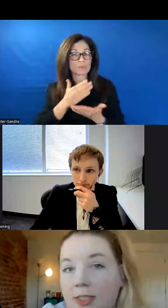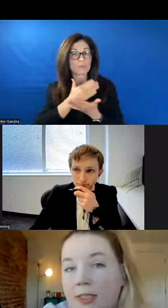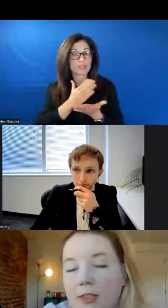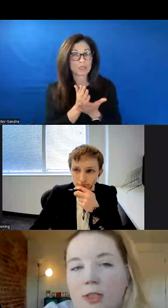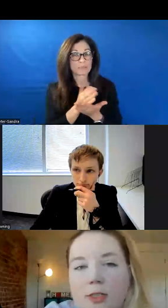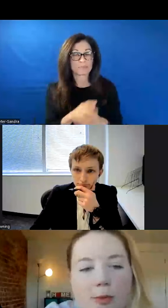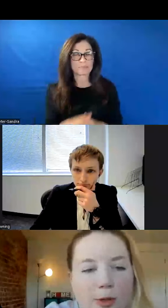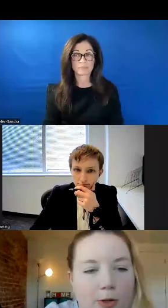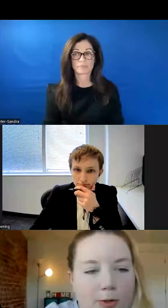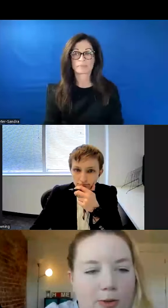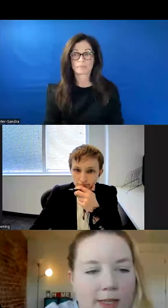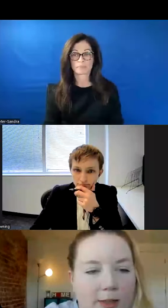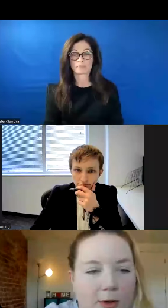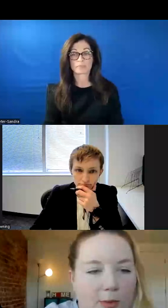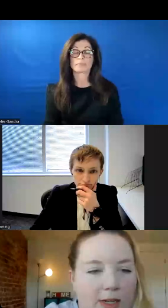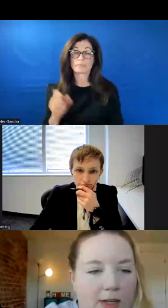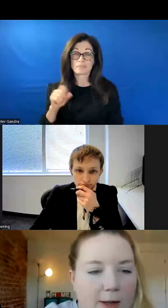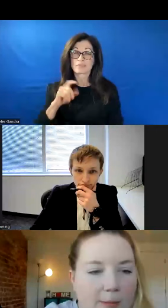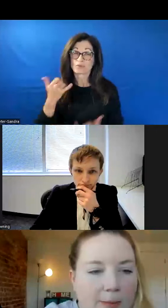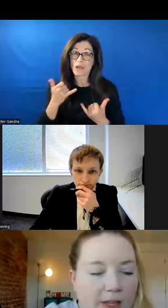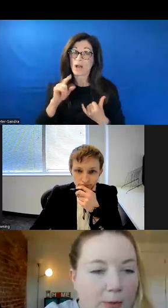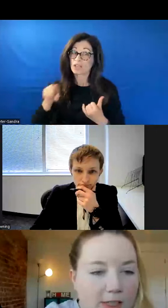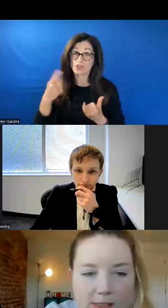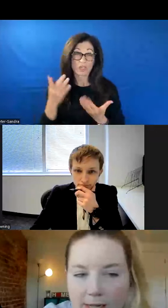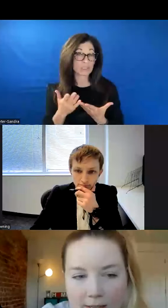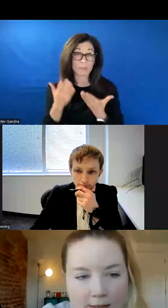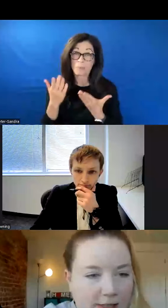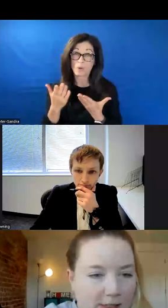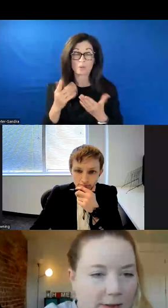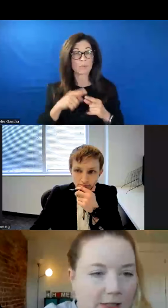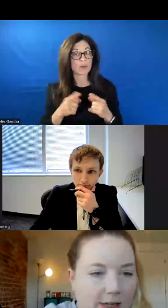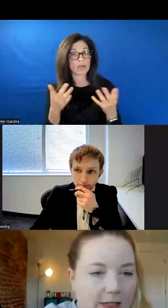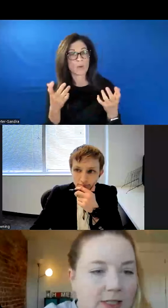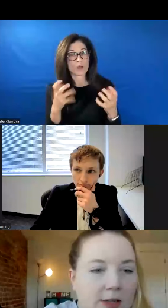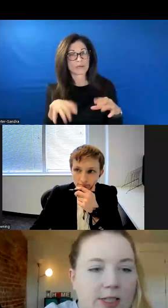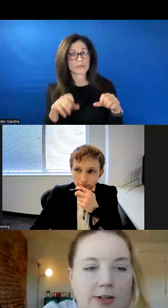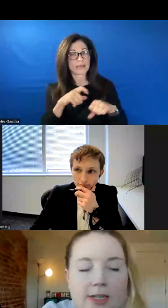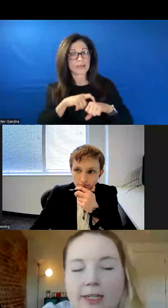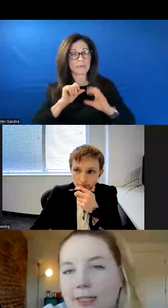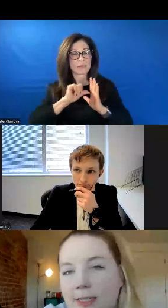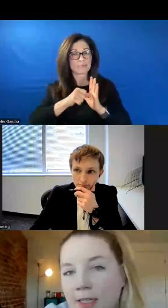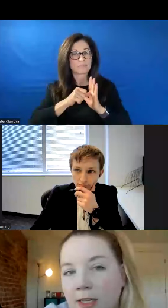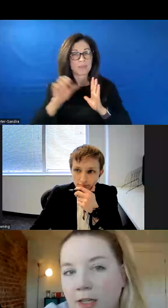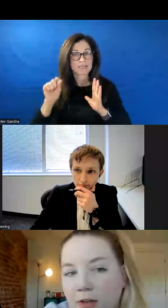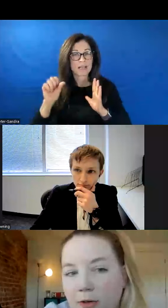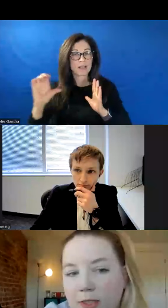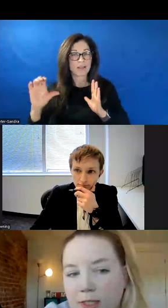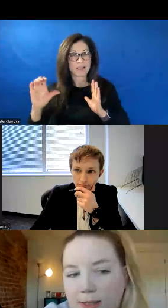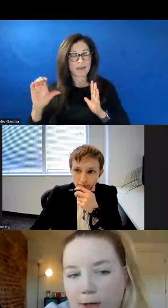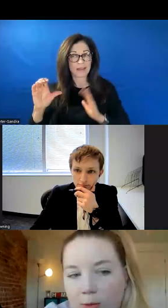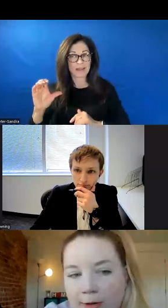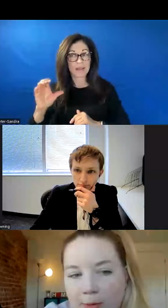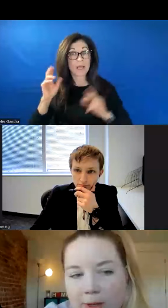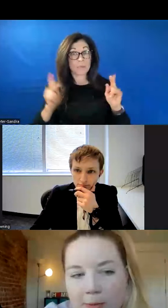THIS IS A PROPOSAL AT THE MOMENT BUT I WANT TO TAKE TIME TO HIGHLIGHT SOUTH CAROLINA. FOLKS ON THE CALL MIGHT REMEMBER